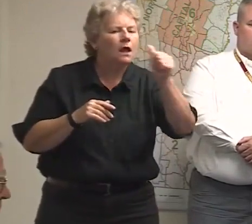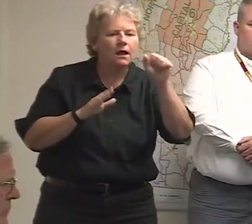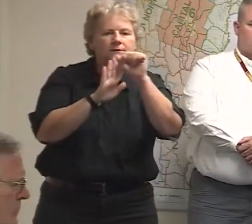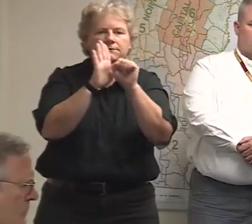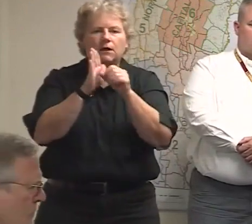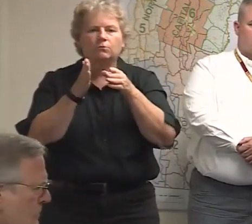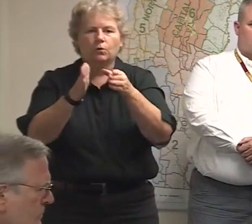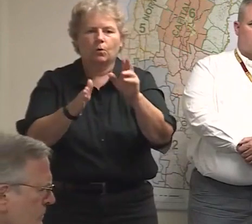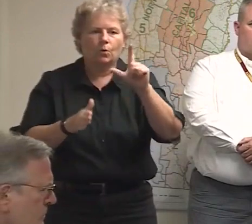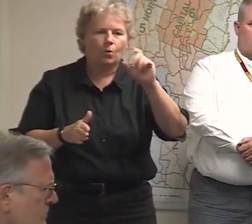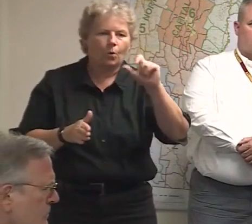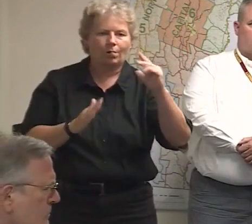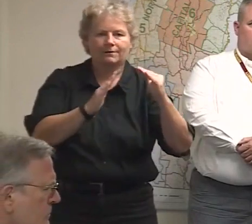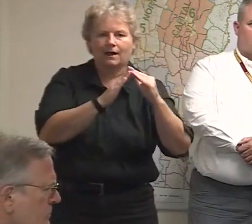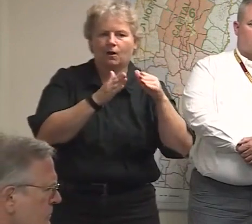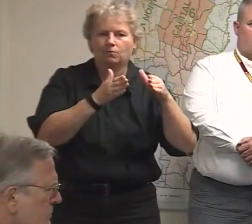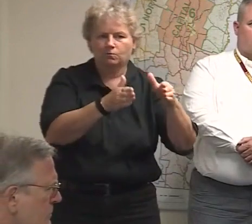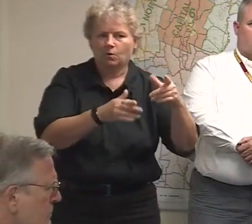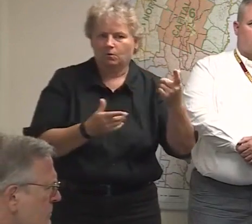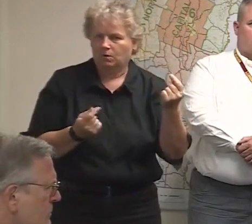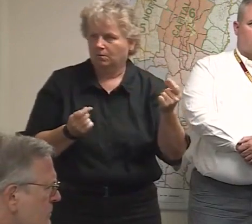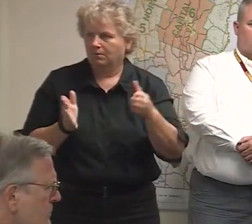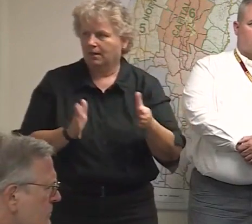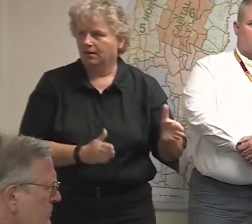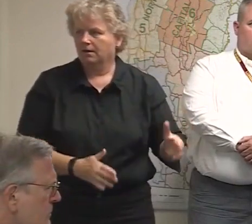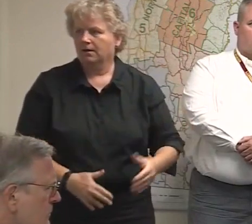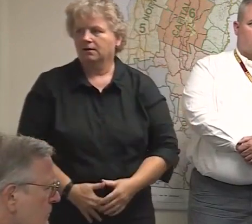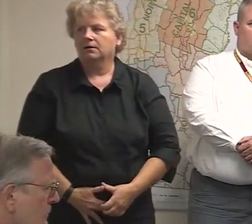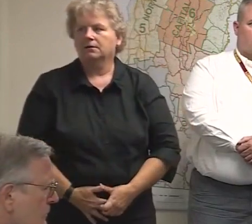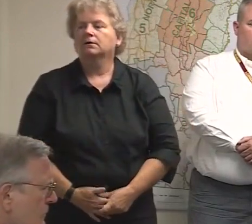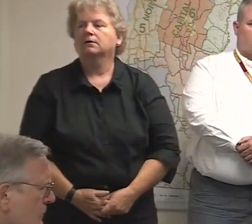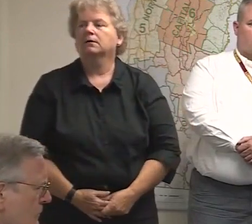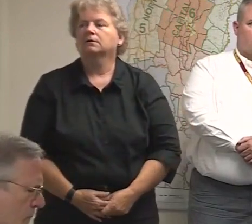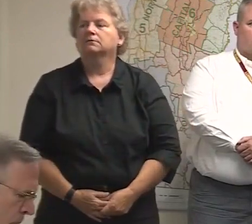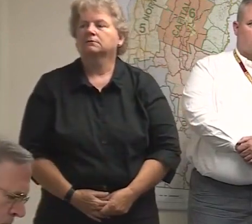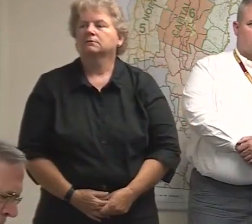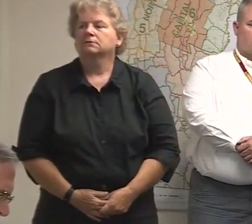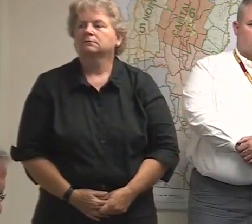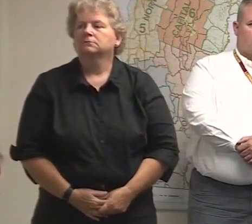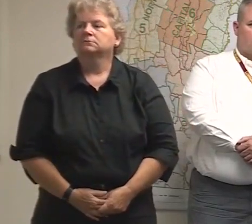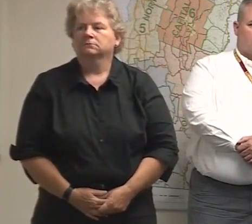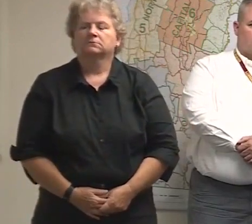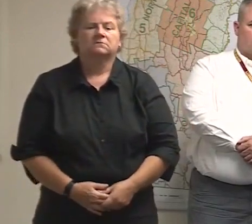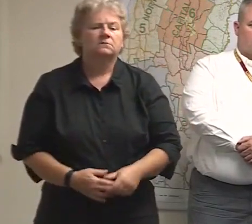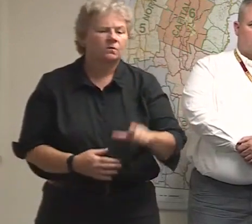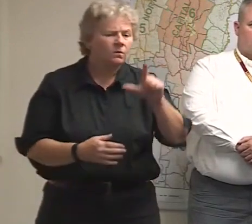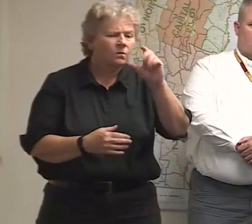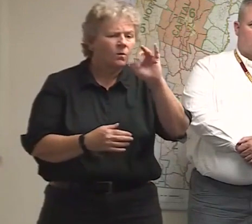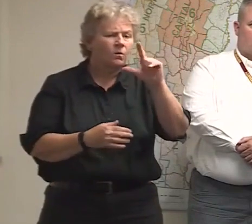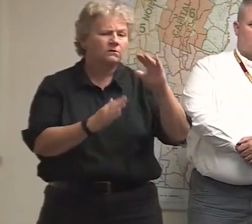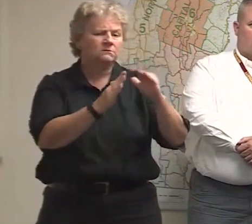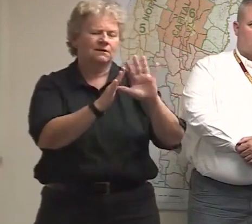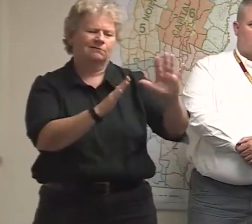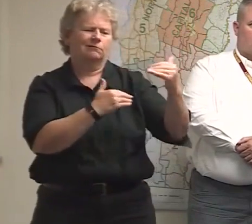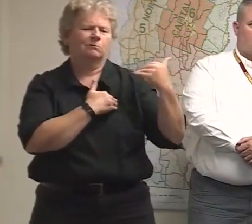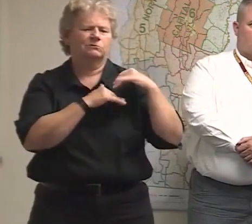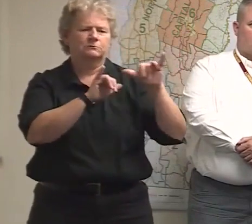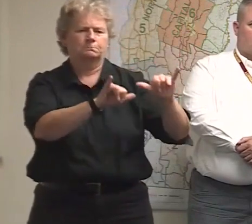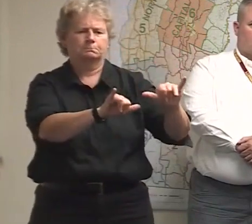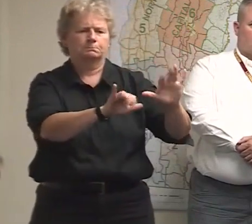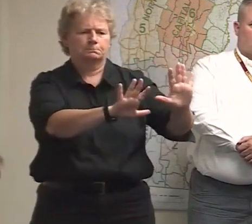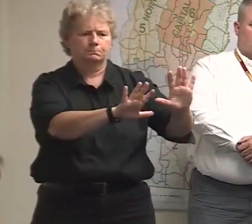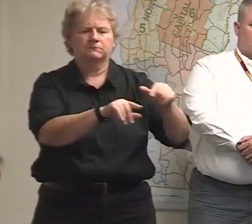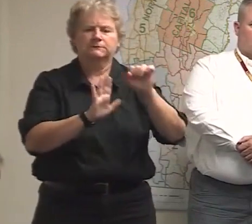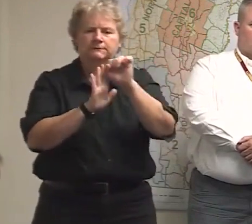WELL, LOCAL ROADS ARE BEING REBUILT AND BY THE LOCAL AUTHORITIES, MAINTENANCE DISTRICTS AND SO FORTH.